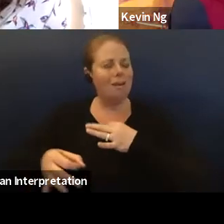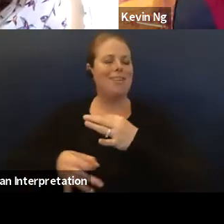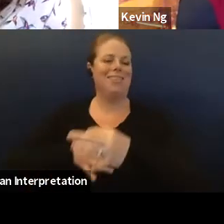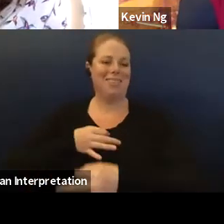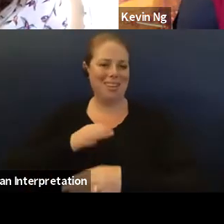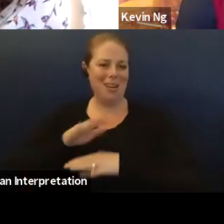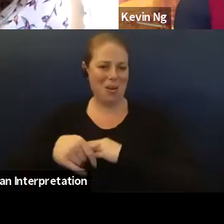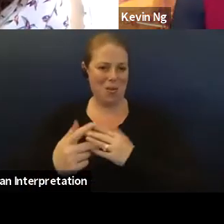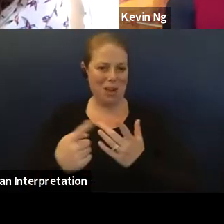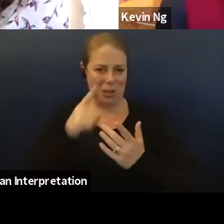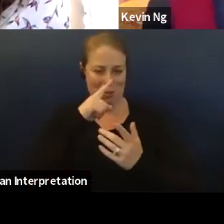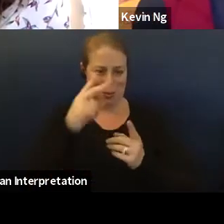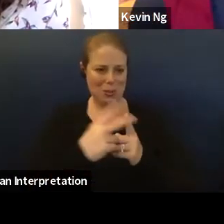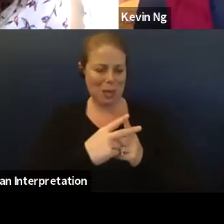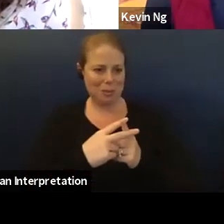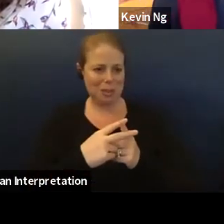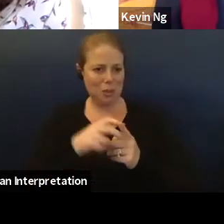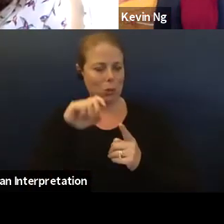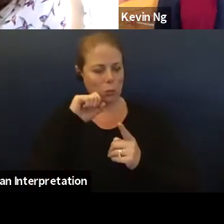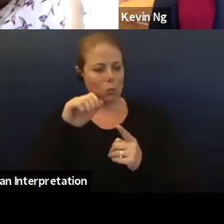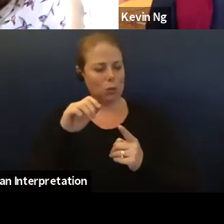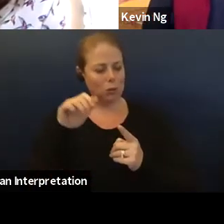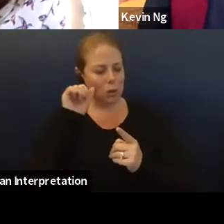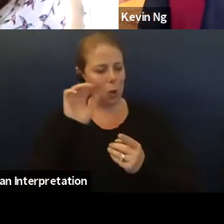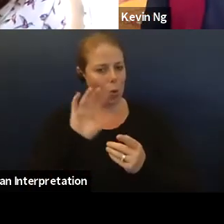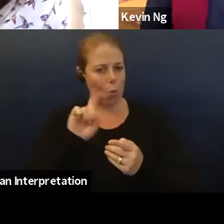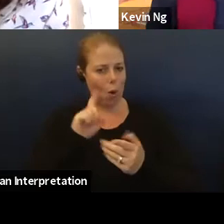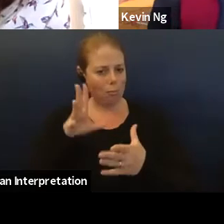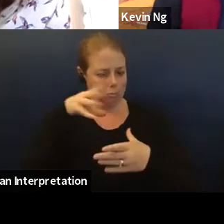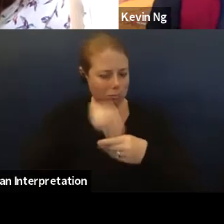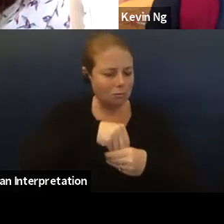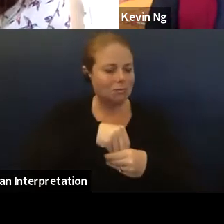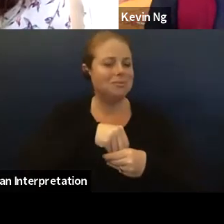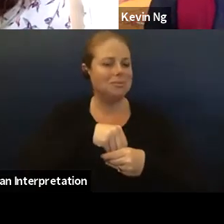I am curious what you would say to someone who's watching this video who is worried